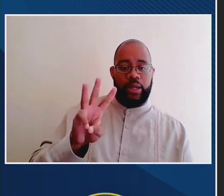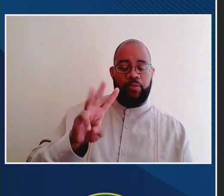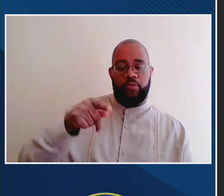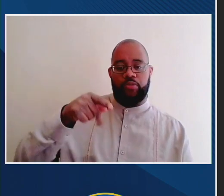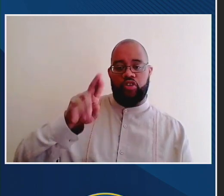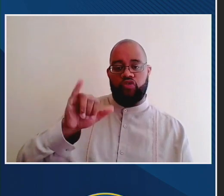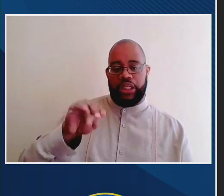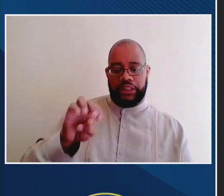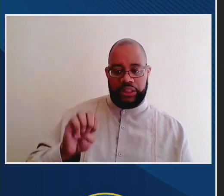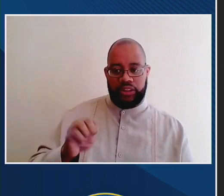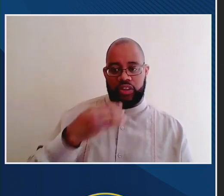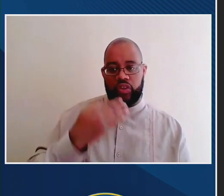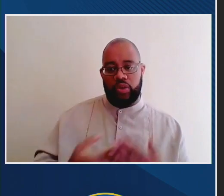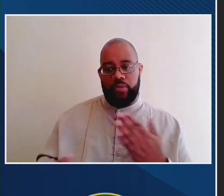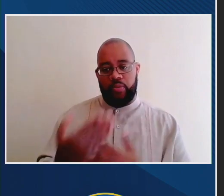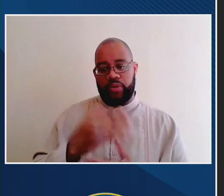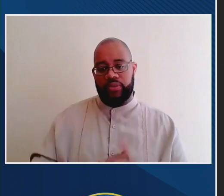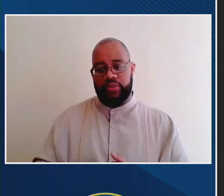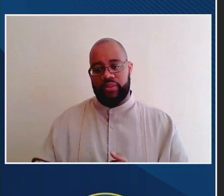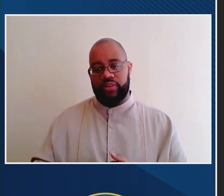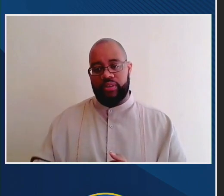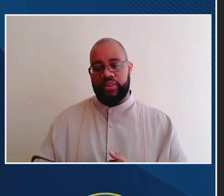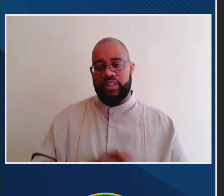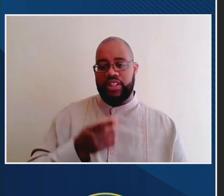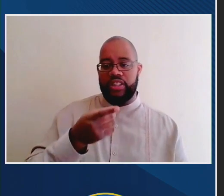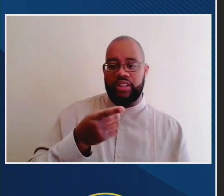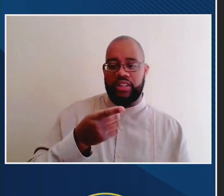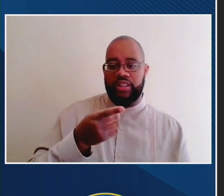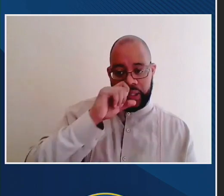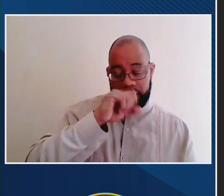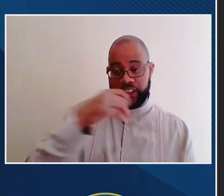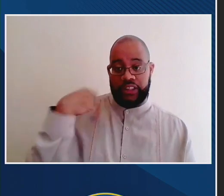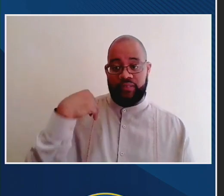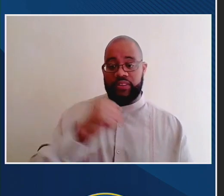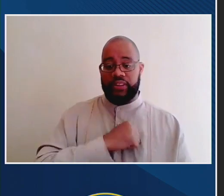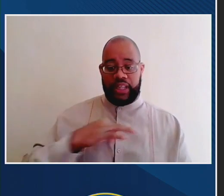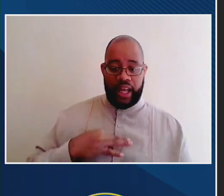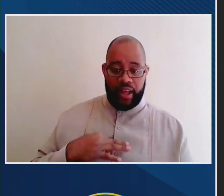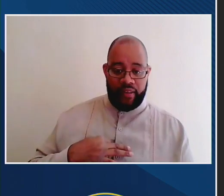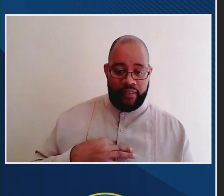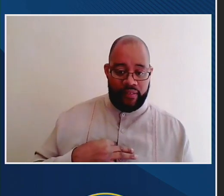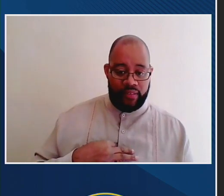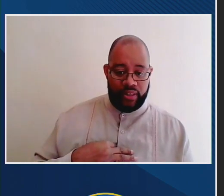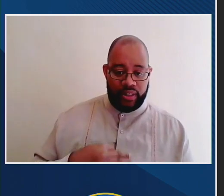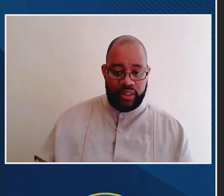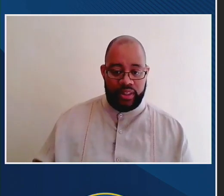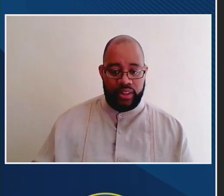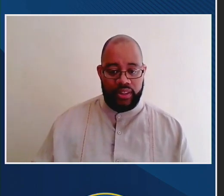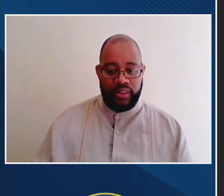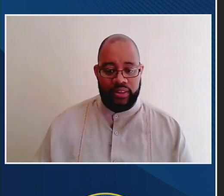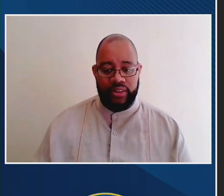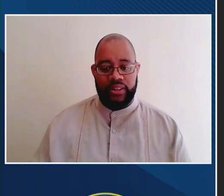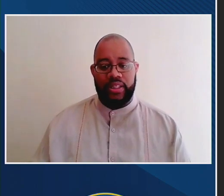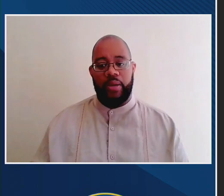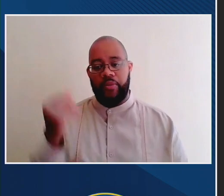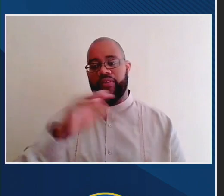Good morning. Dr. Charles Prince, chief of staff and chief transformation officer here in the beautiful city of New Orleans, Louisiana,